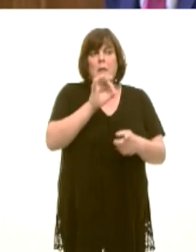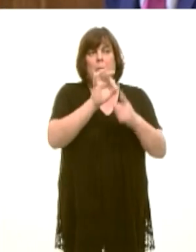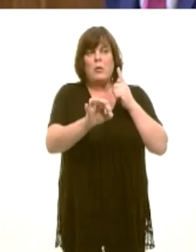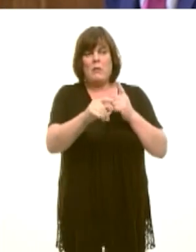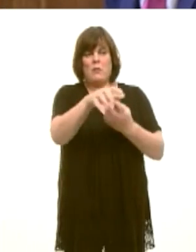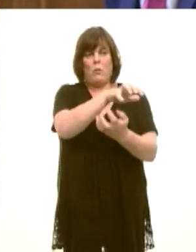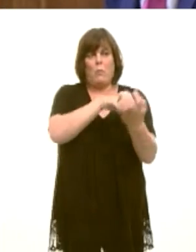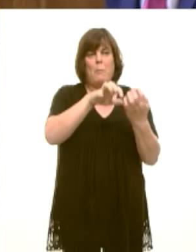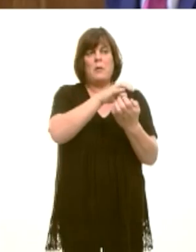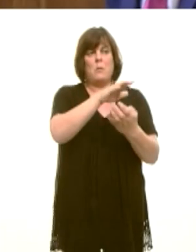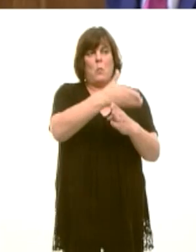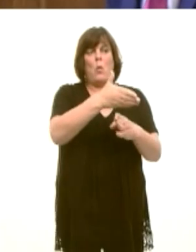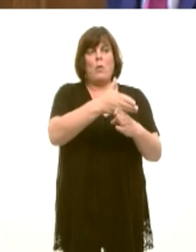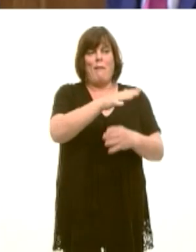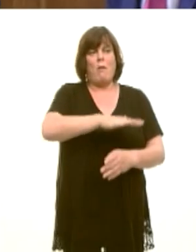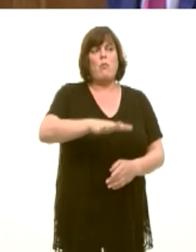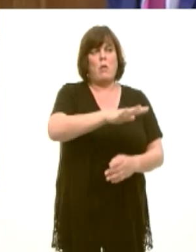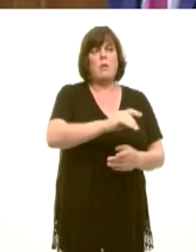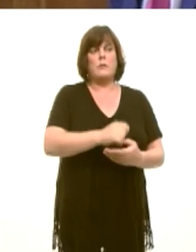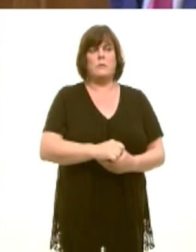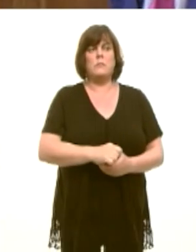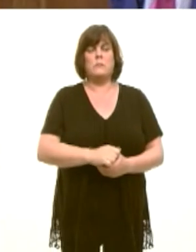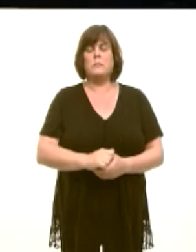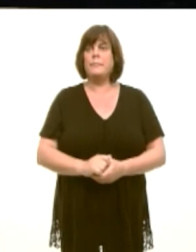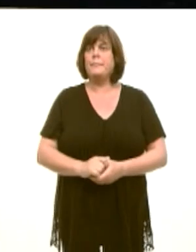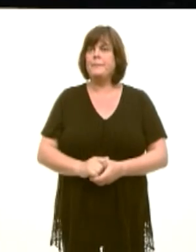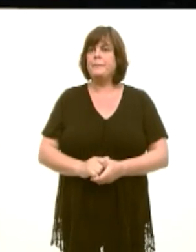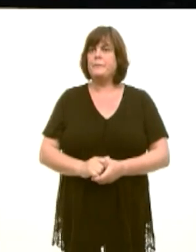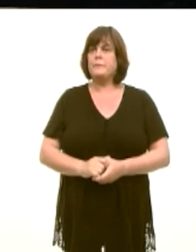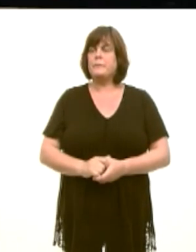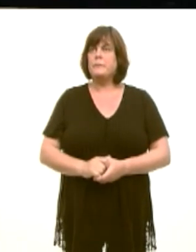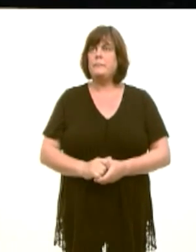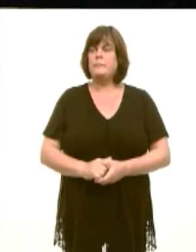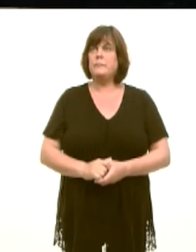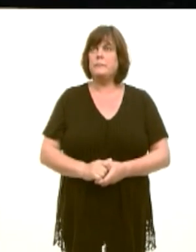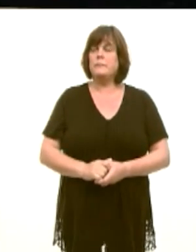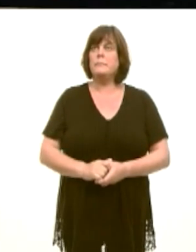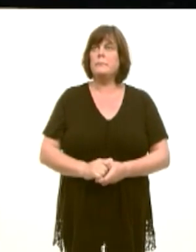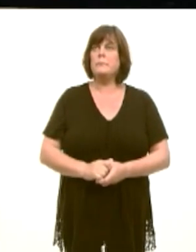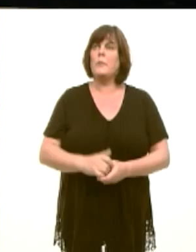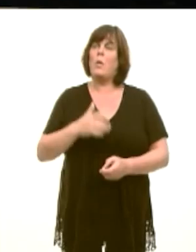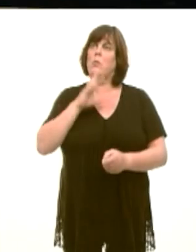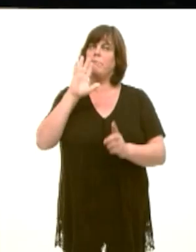shortly. Alun Ffred Jones: To return to the original